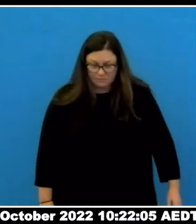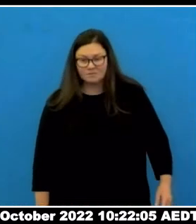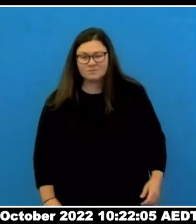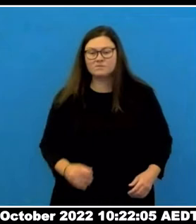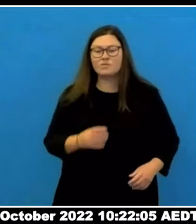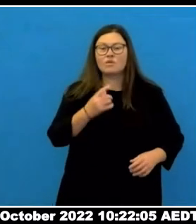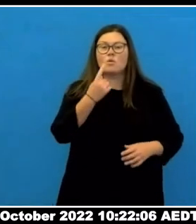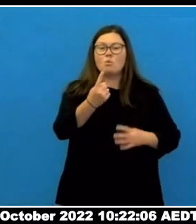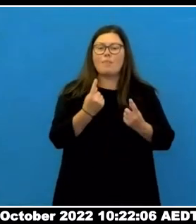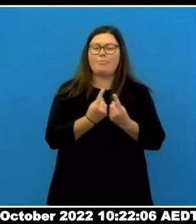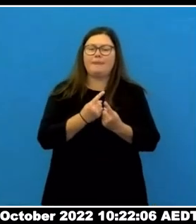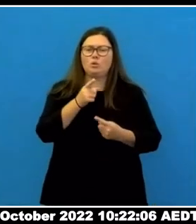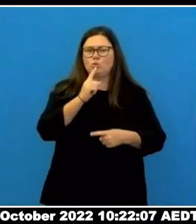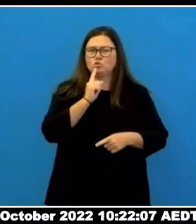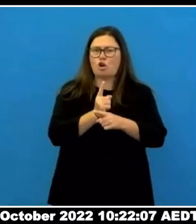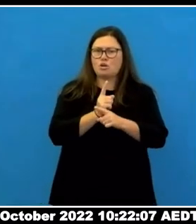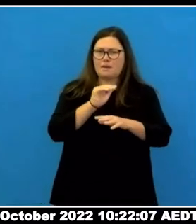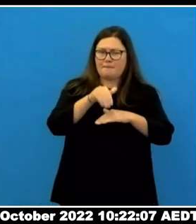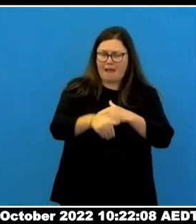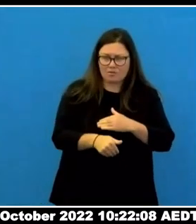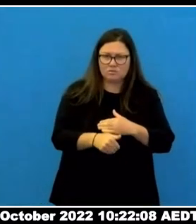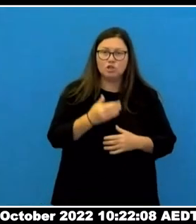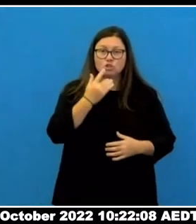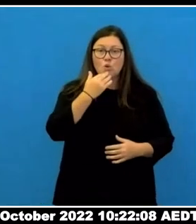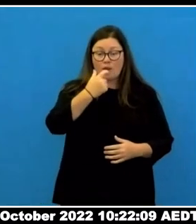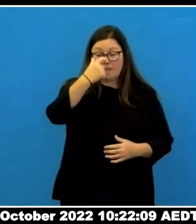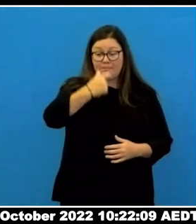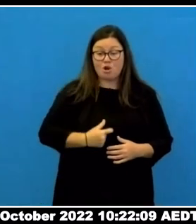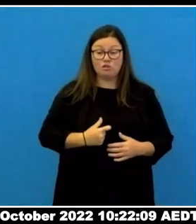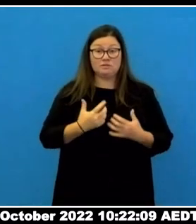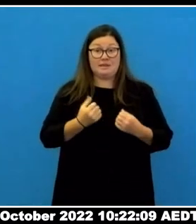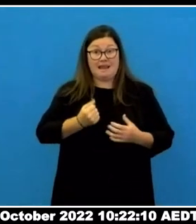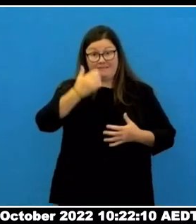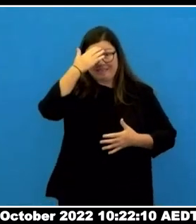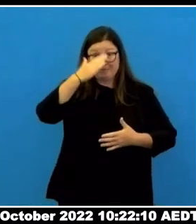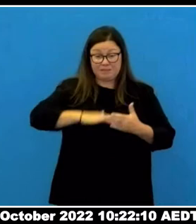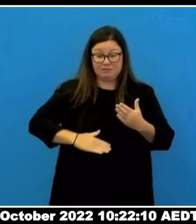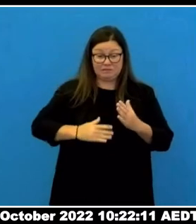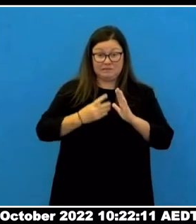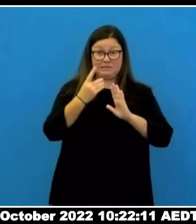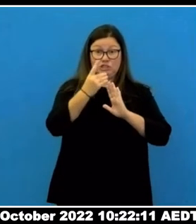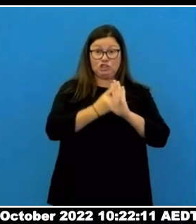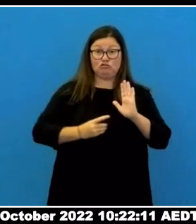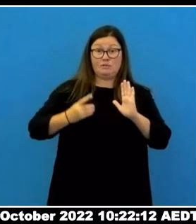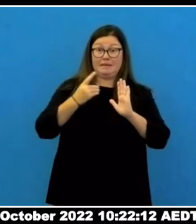and remedies for people who may experience discrimination in an intersectional way.